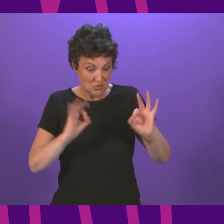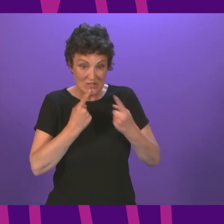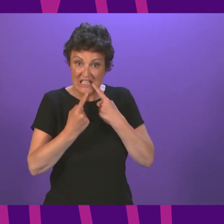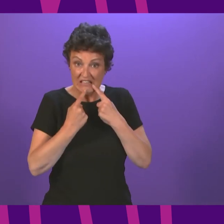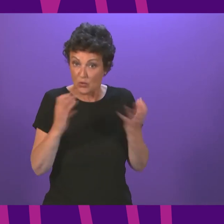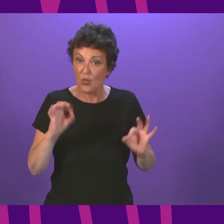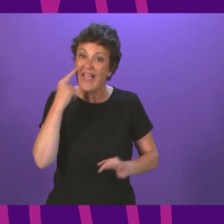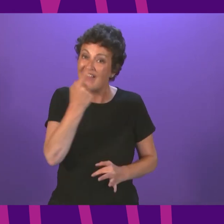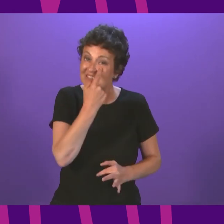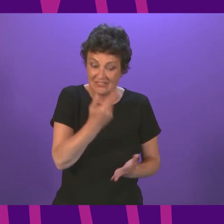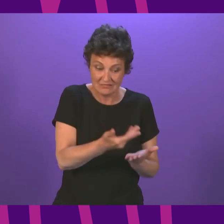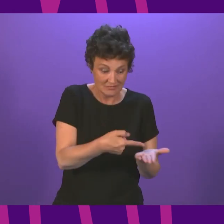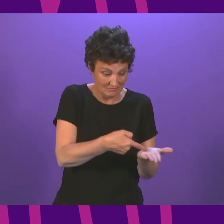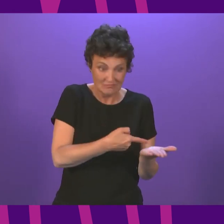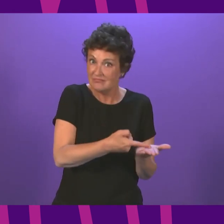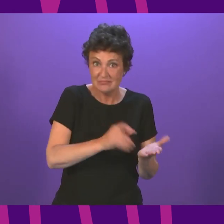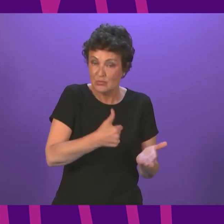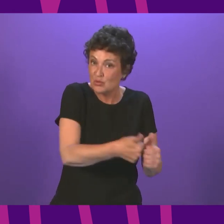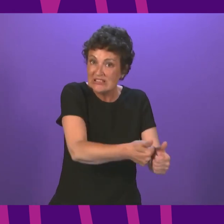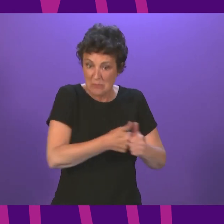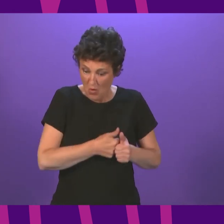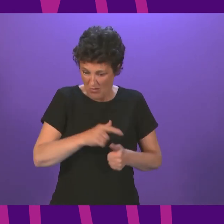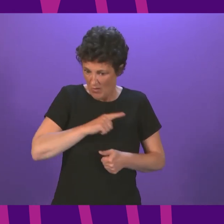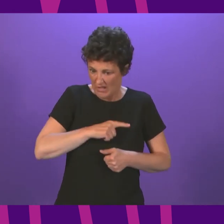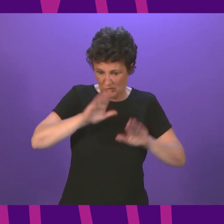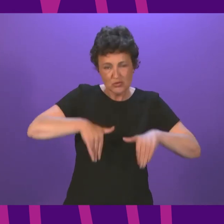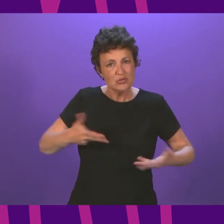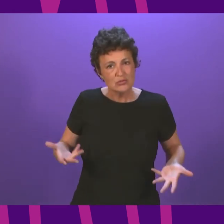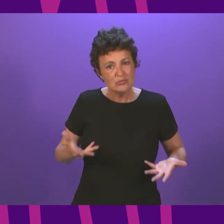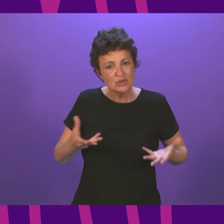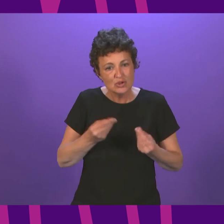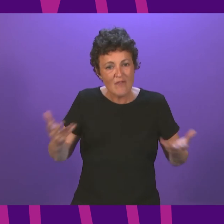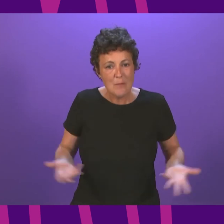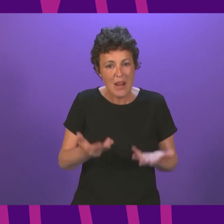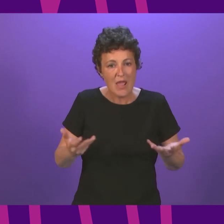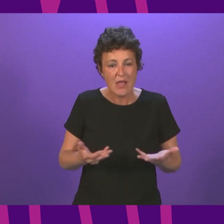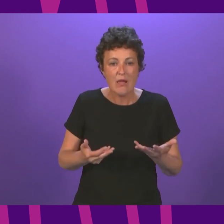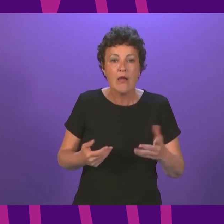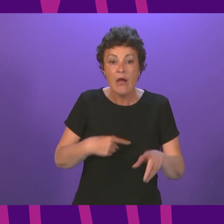We hope that we are moving into more optimistic times in relation to the management of the